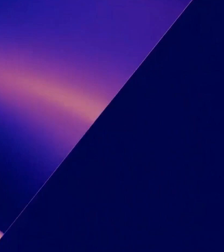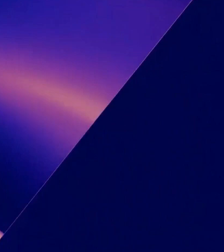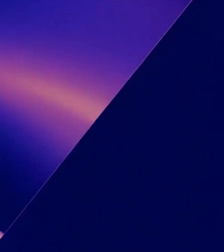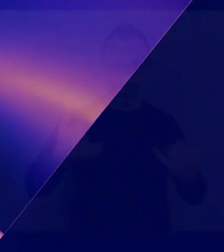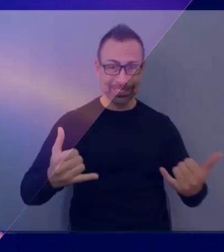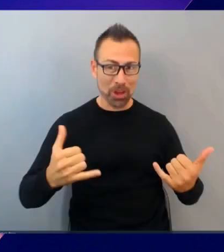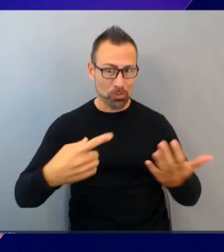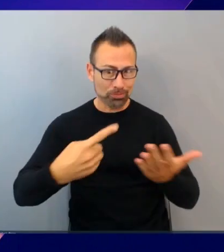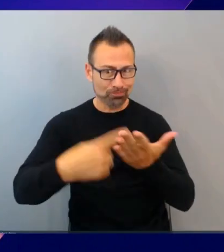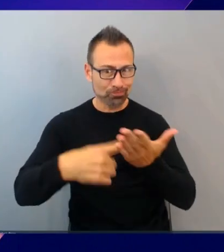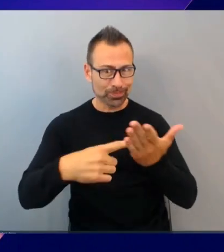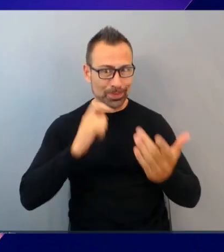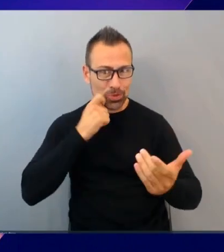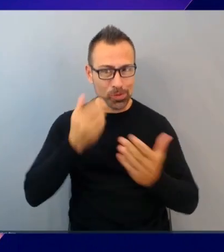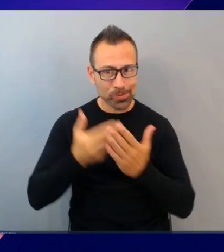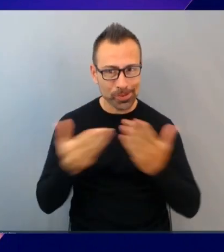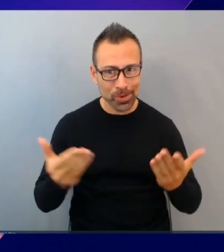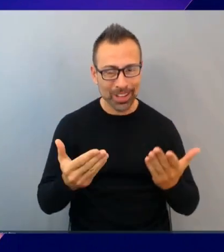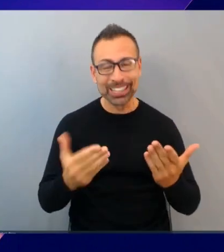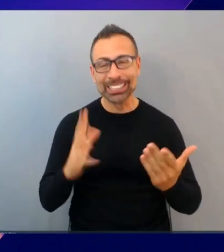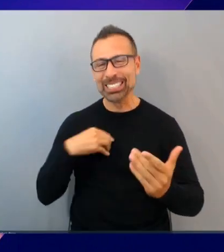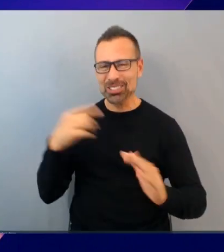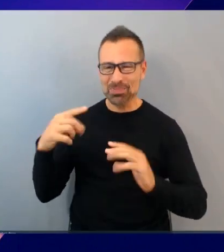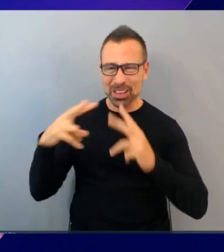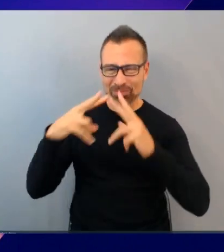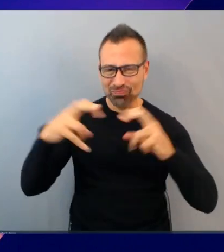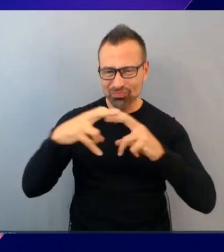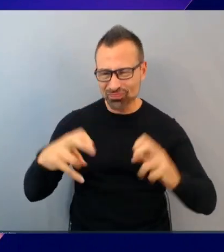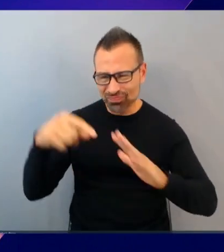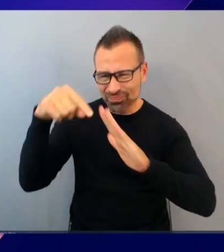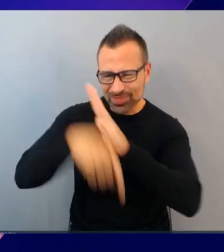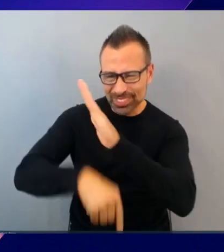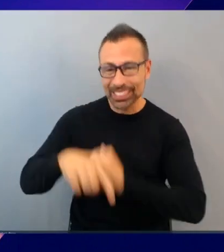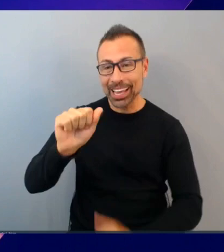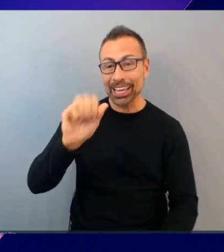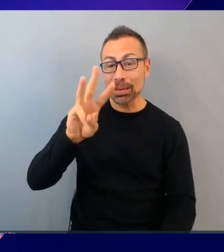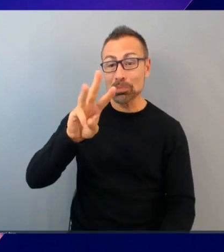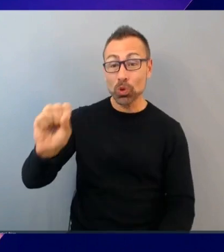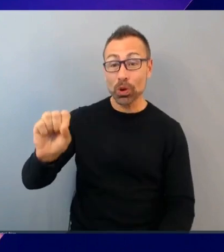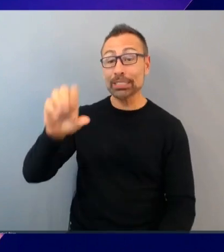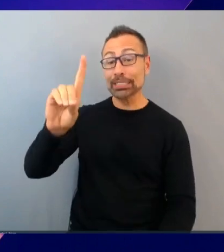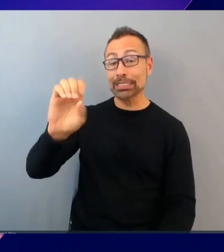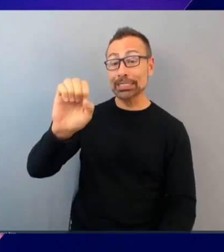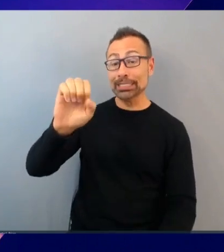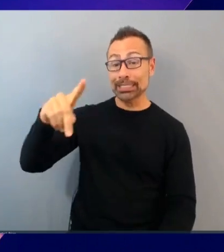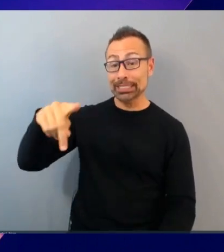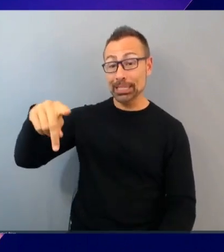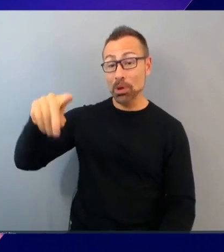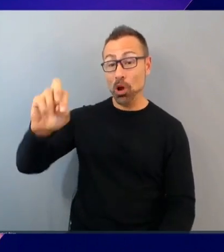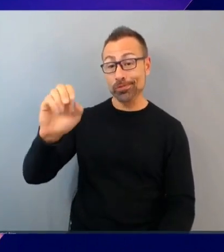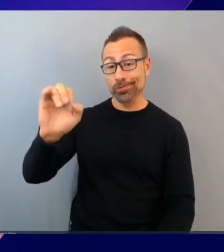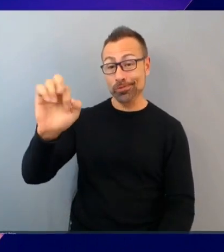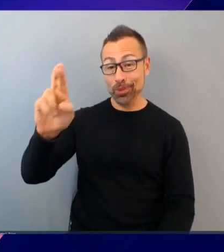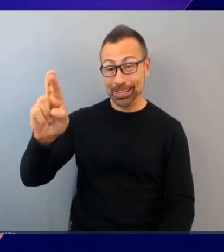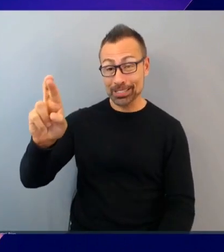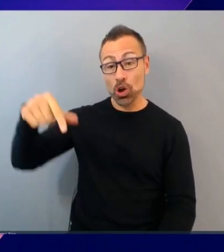into AWS DeepRacer multi-user quota management. And I am accompanied by an amazing guest who's gonna walk us through everything.